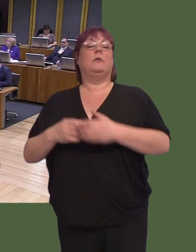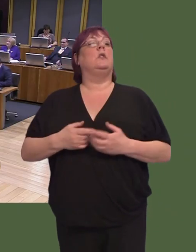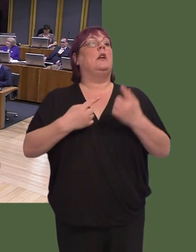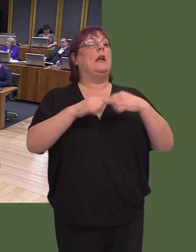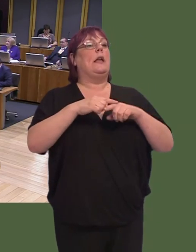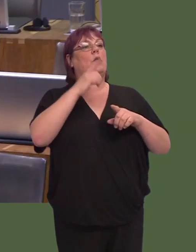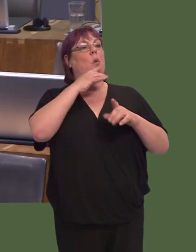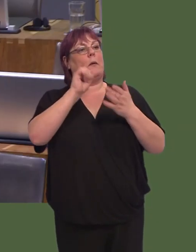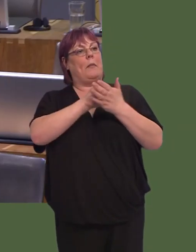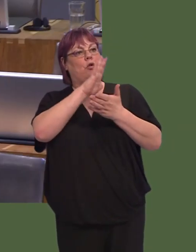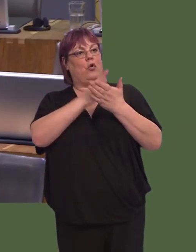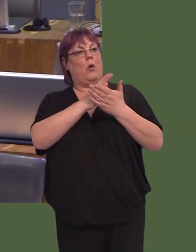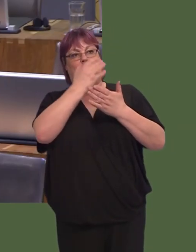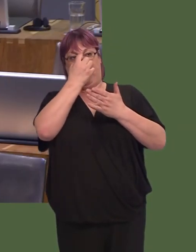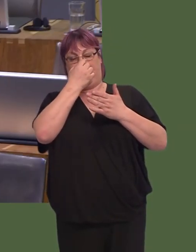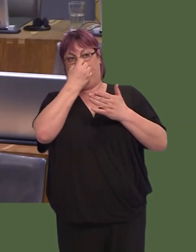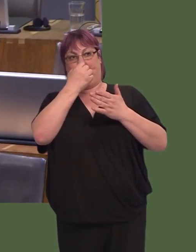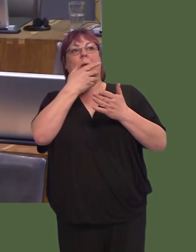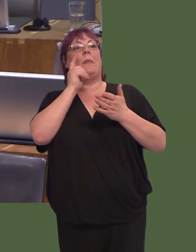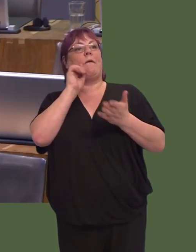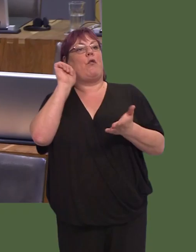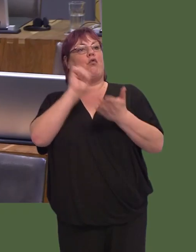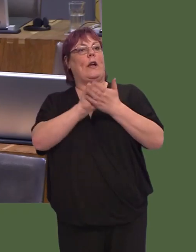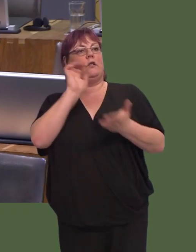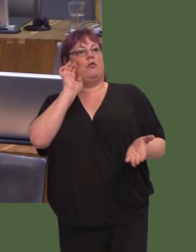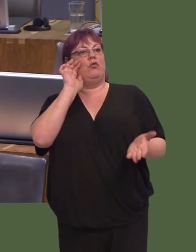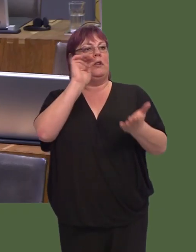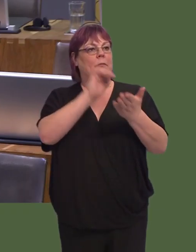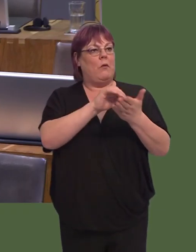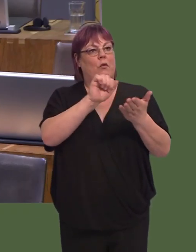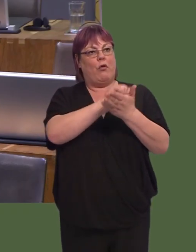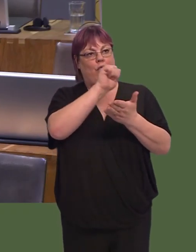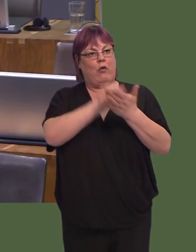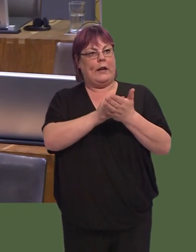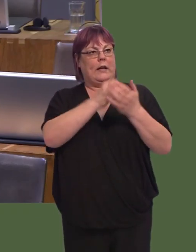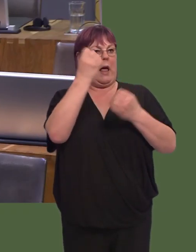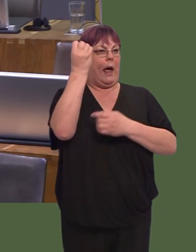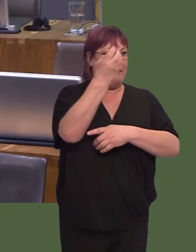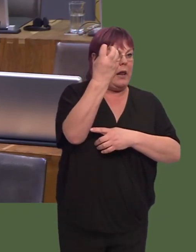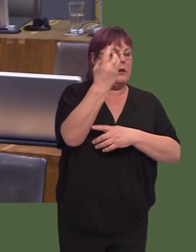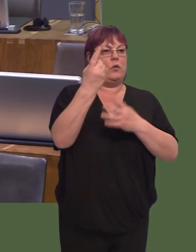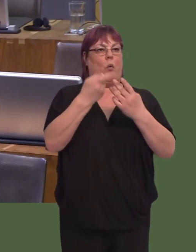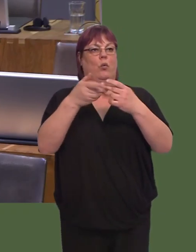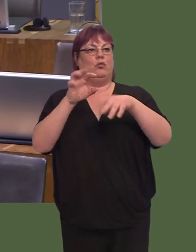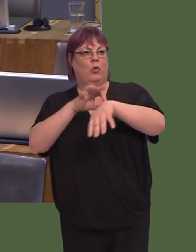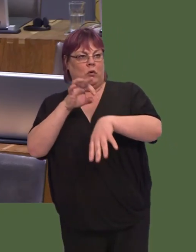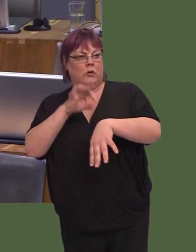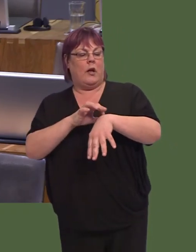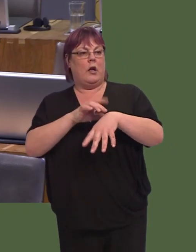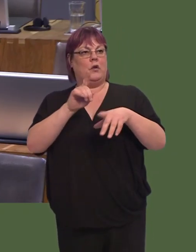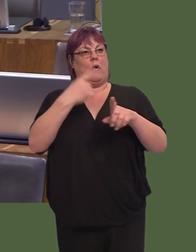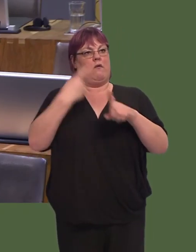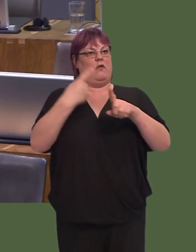the right type of clinician and vehicle to optimise their chances of a good outcome, and that patients in most need of an immediate intervention receive the fastest response.